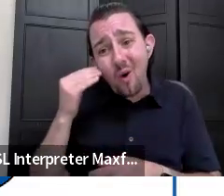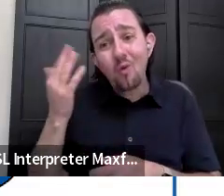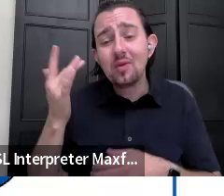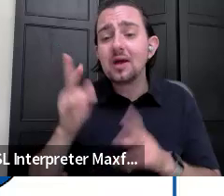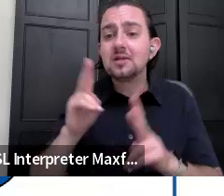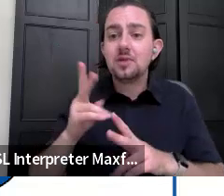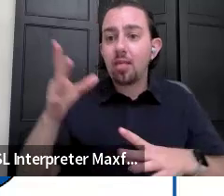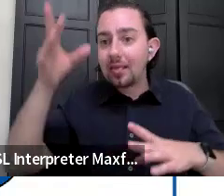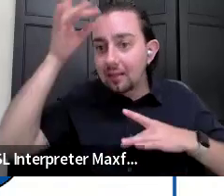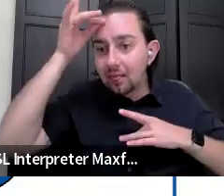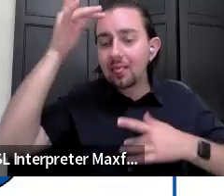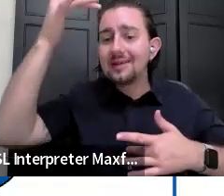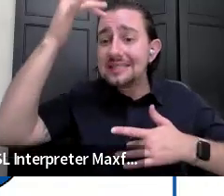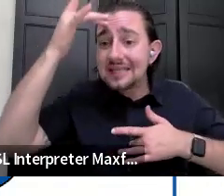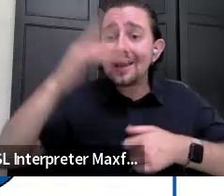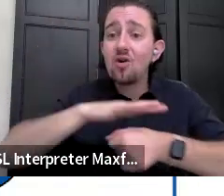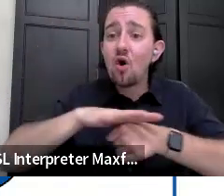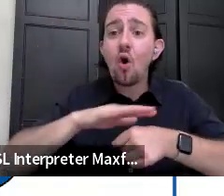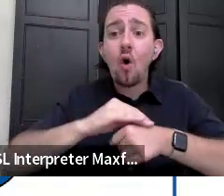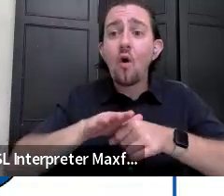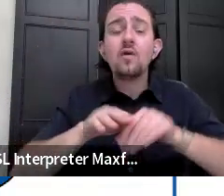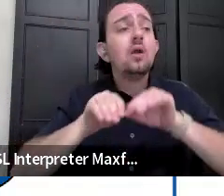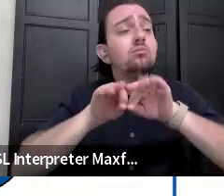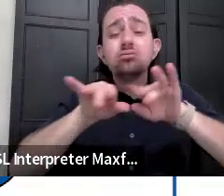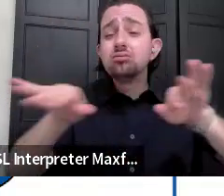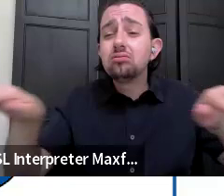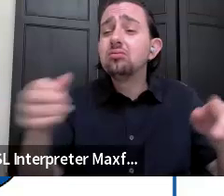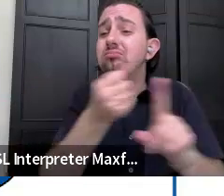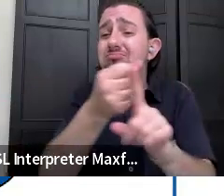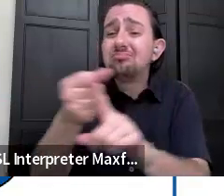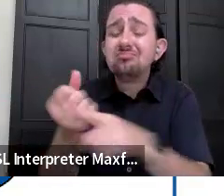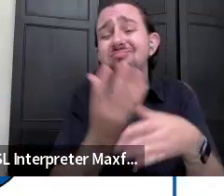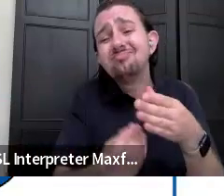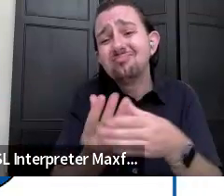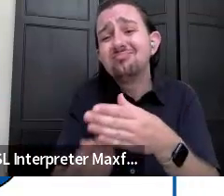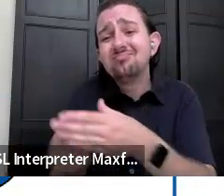So a pandemic is something that can kill so many different people in nursing homes.